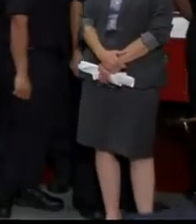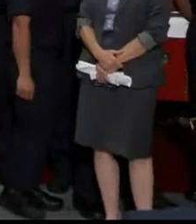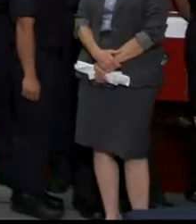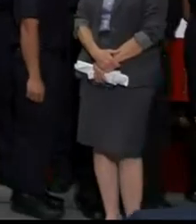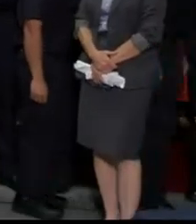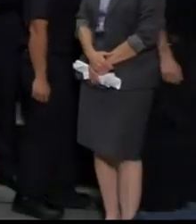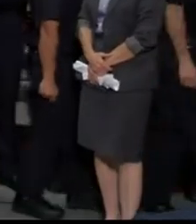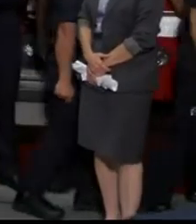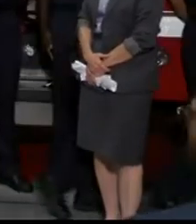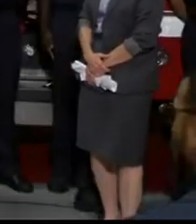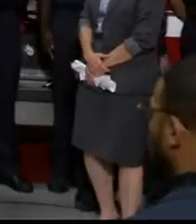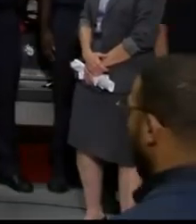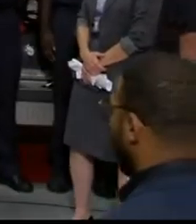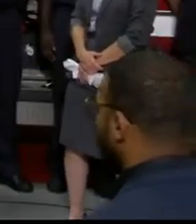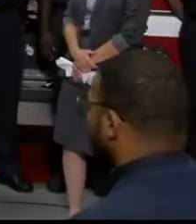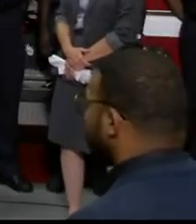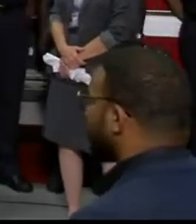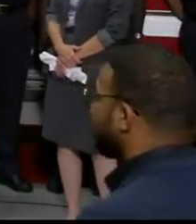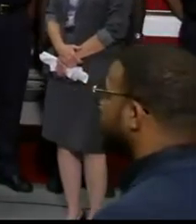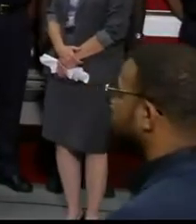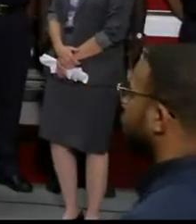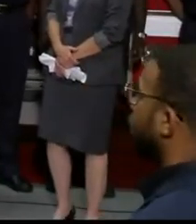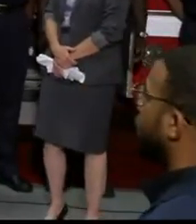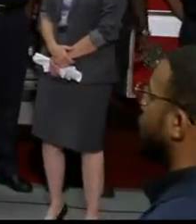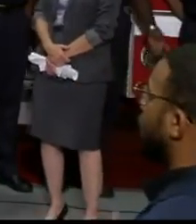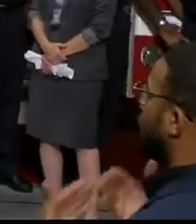COUNCILMEMBER, AND ONCE AGAIN THANKS TO THE MEMBERS OF D.C.